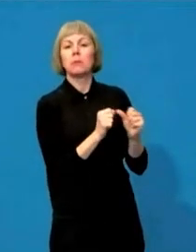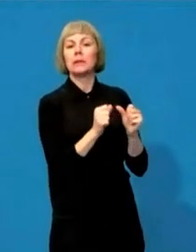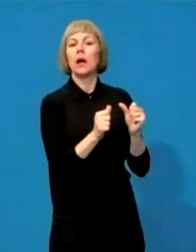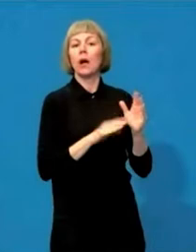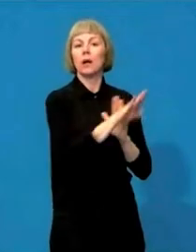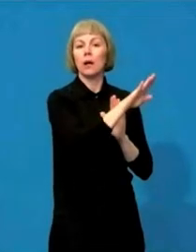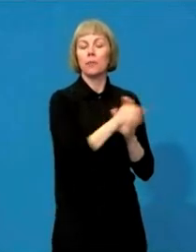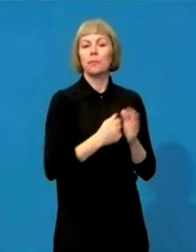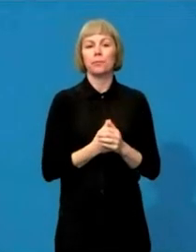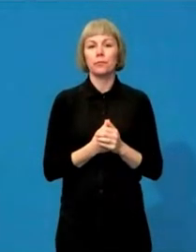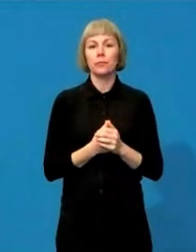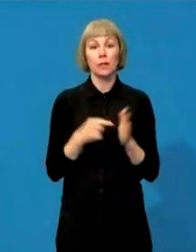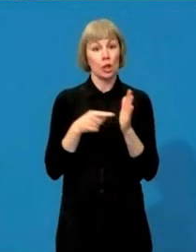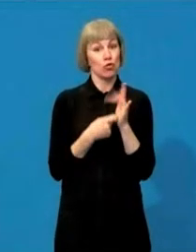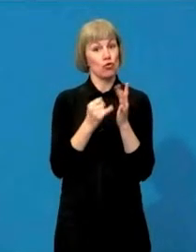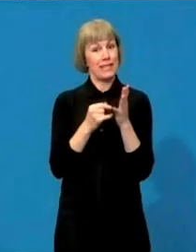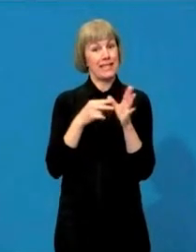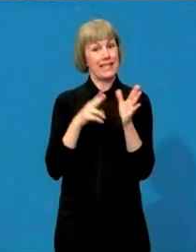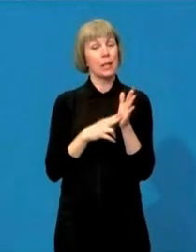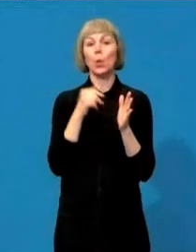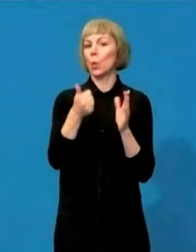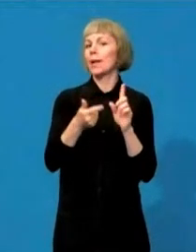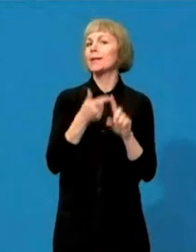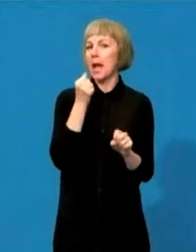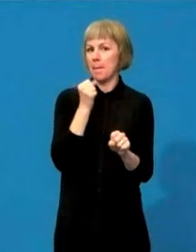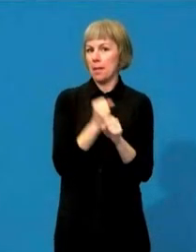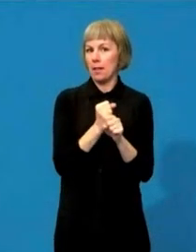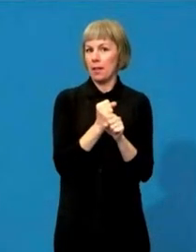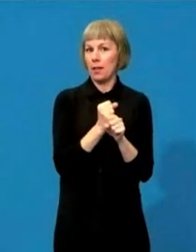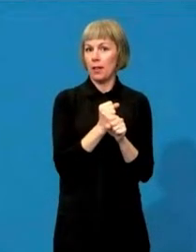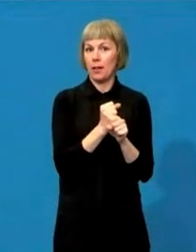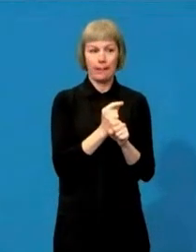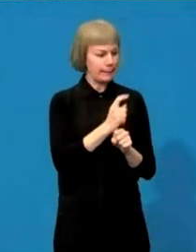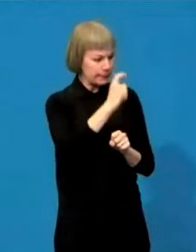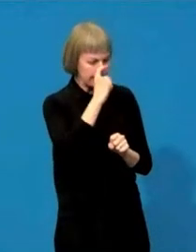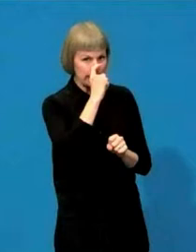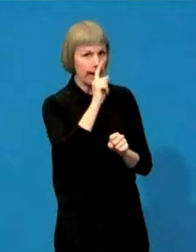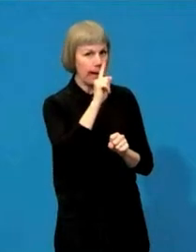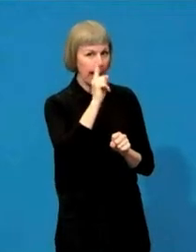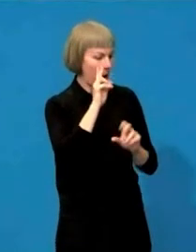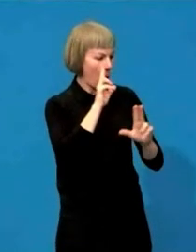to keep him with us, which has enabled him to exist within the family structures, even